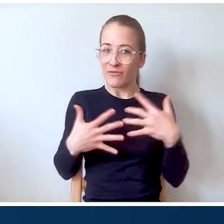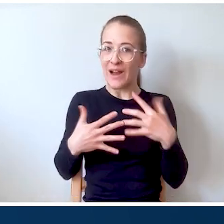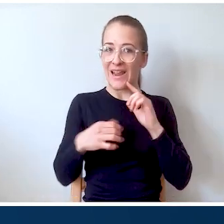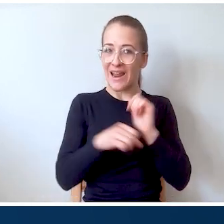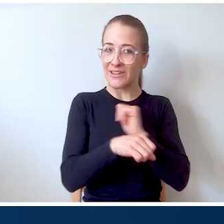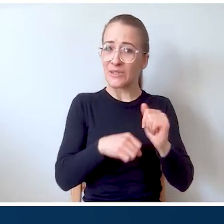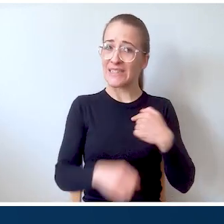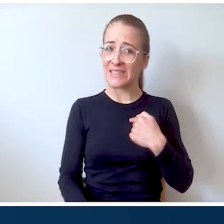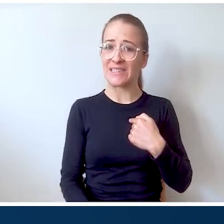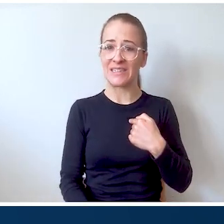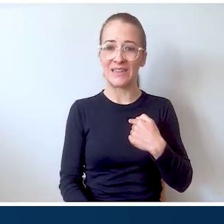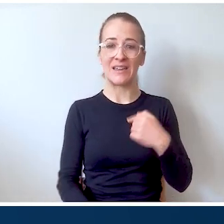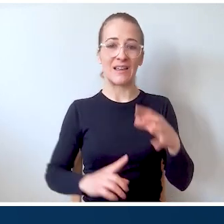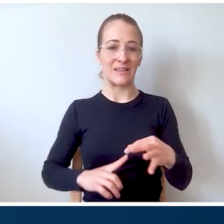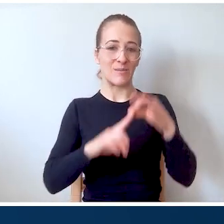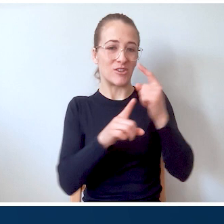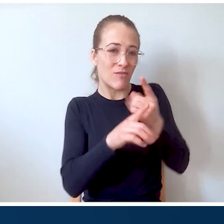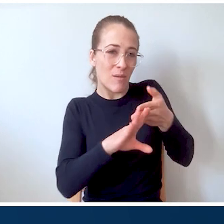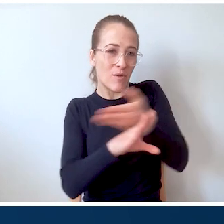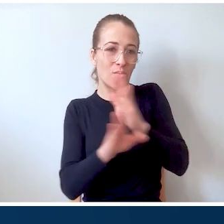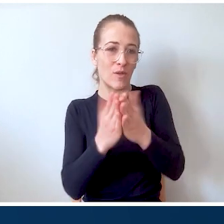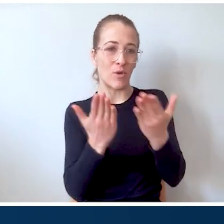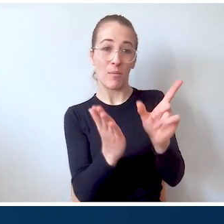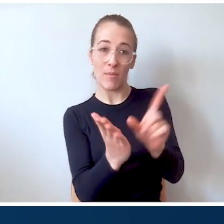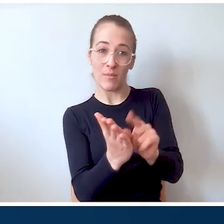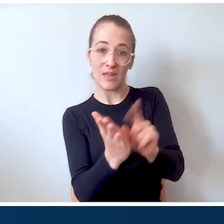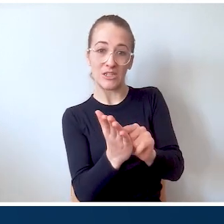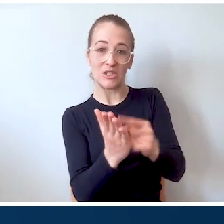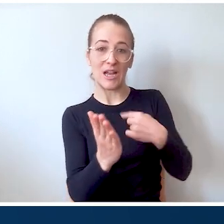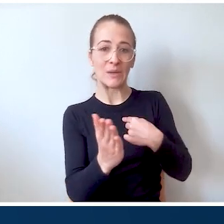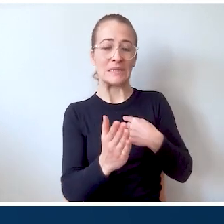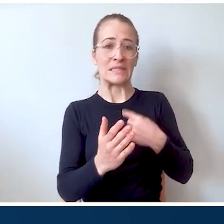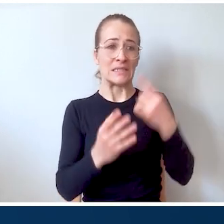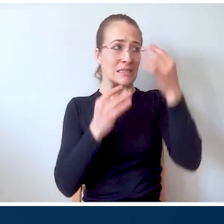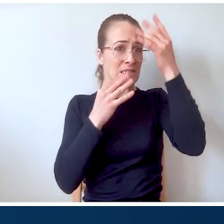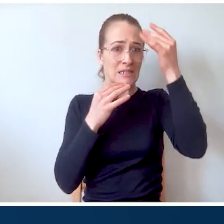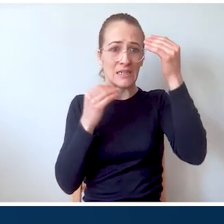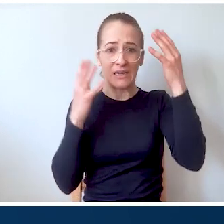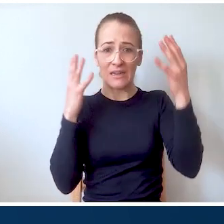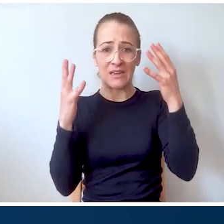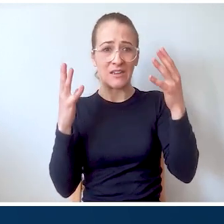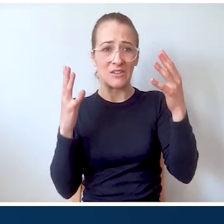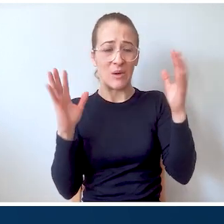and especially right before the book came out. I was saying to myself, "My Gosh, do I just pull the plug on this?